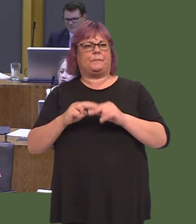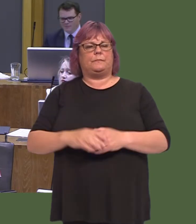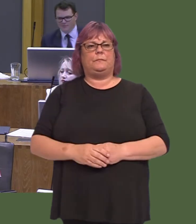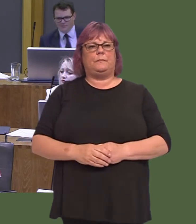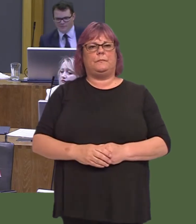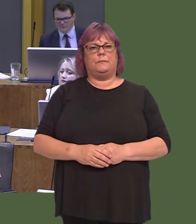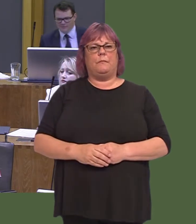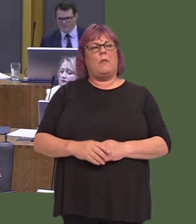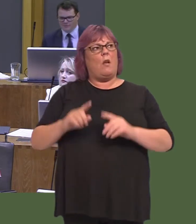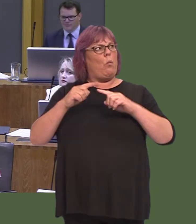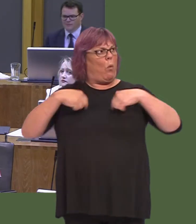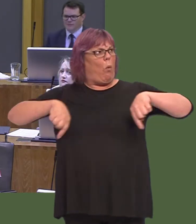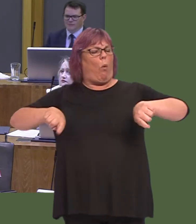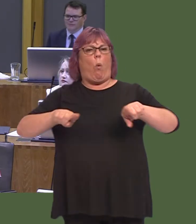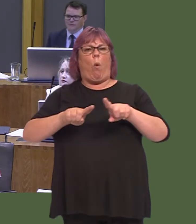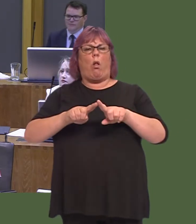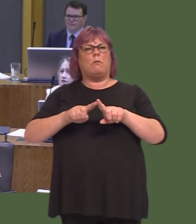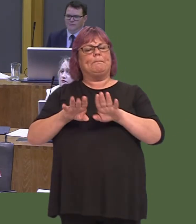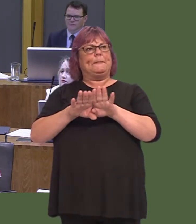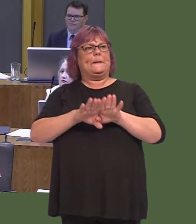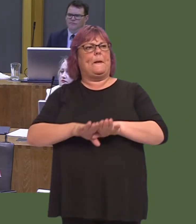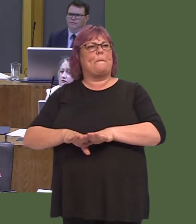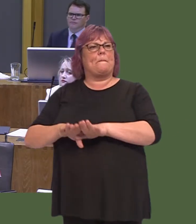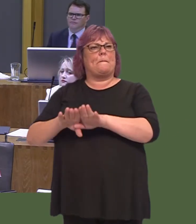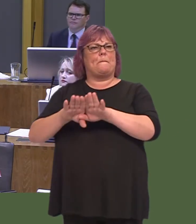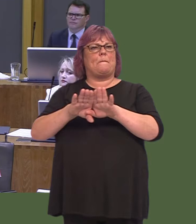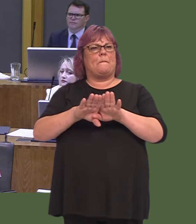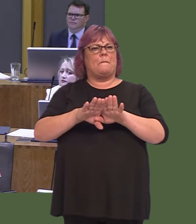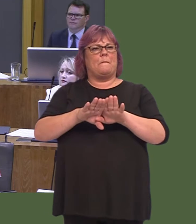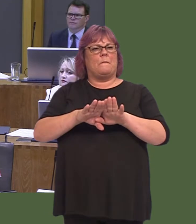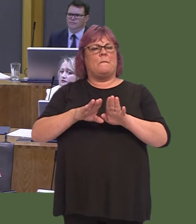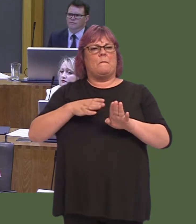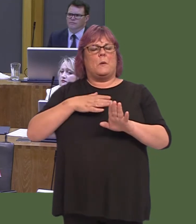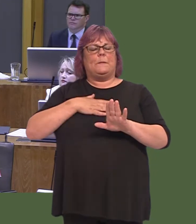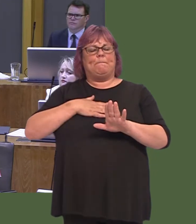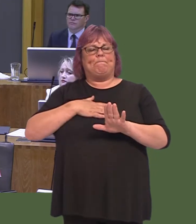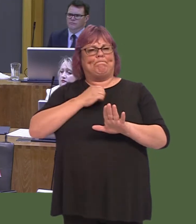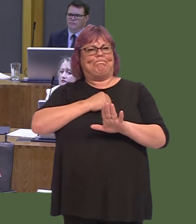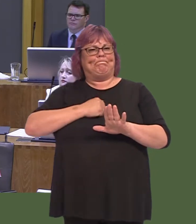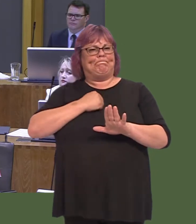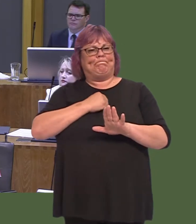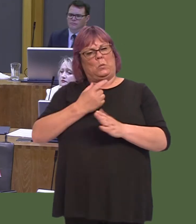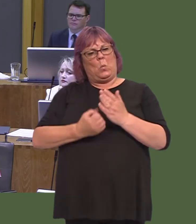All of us, I'm sure, in this Chamber will more than empathise with the situation that